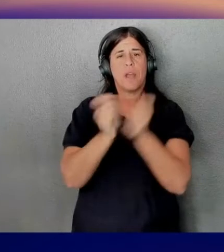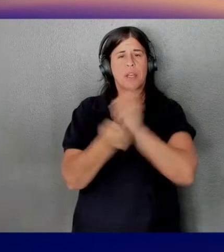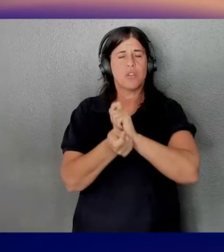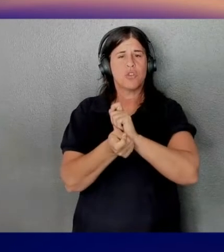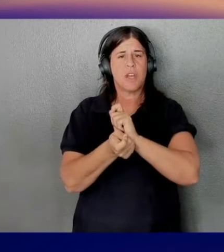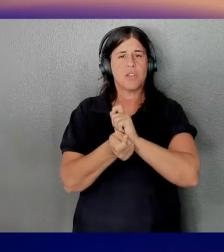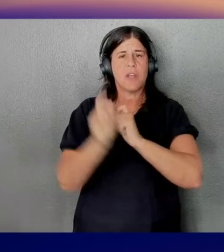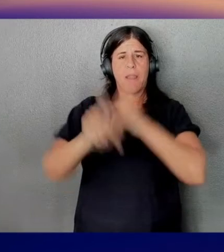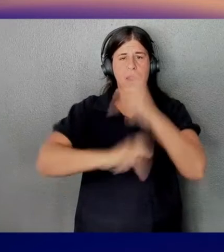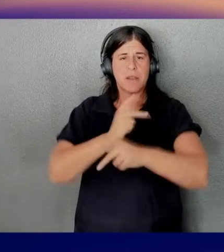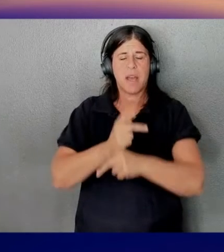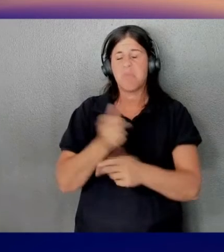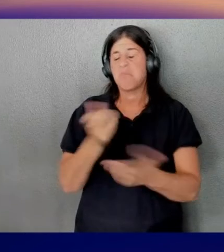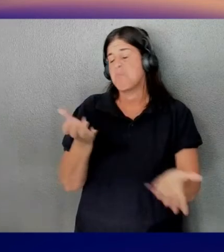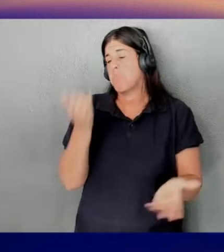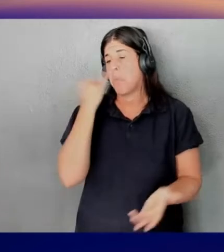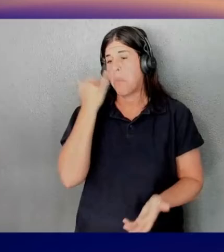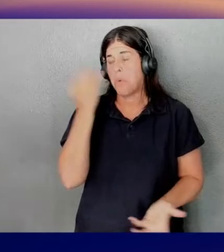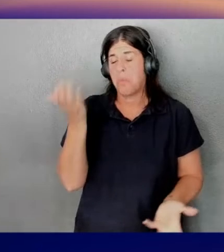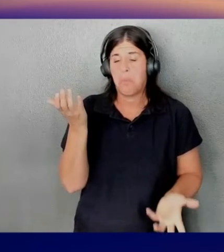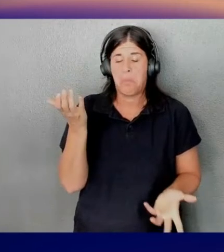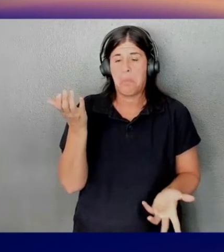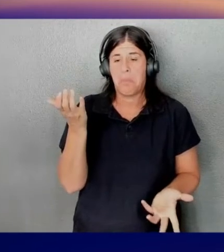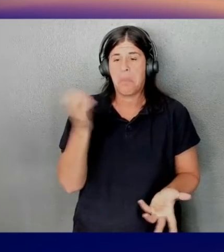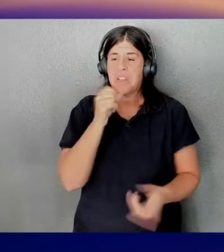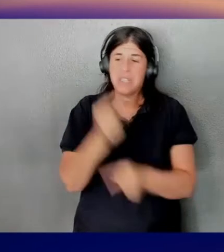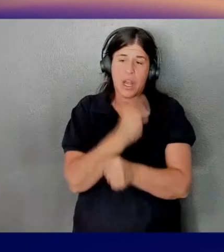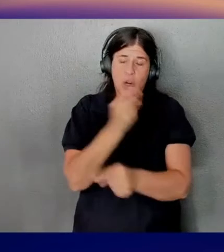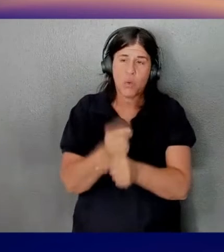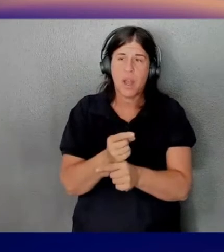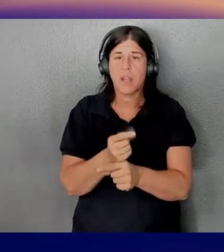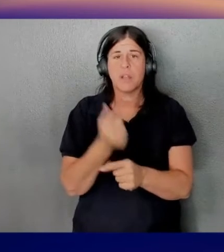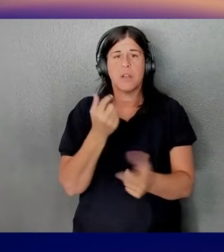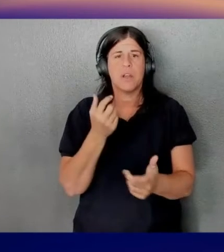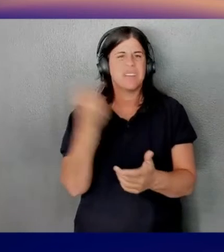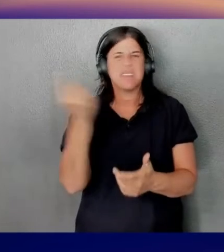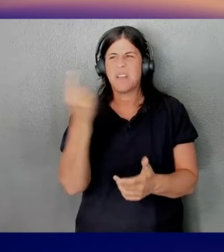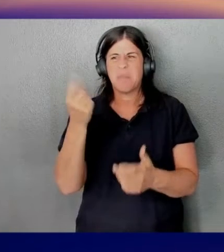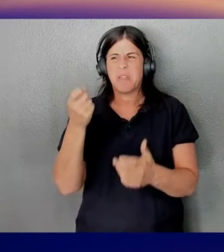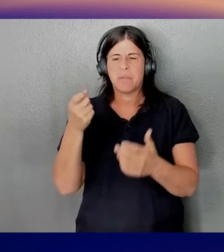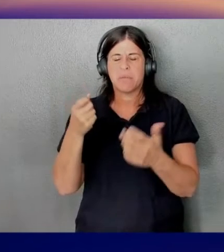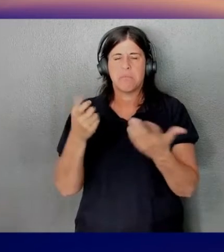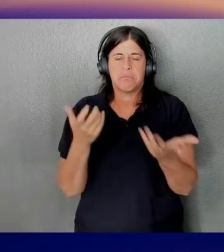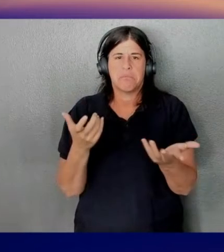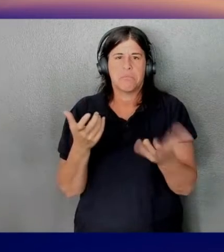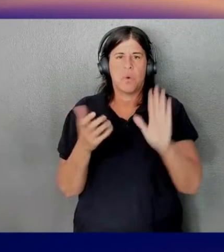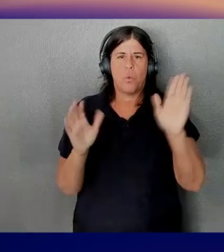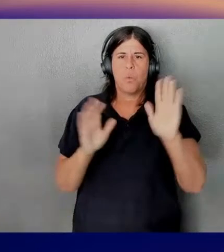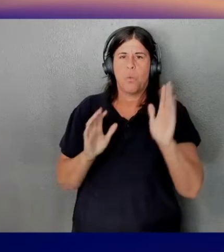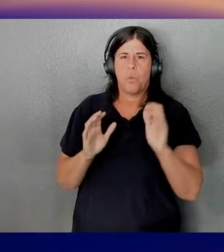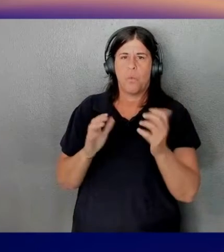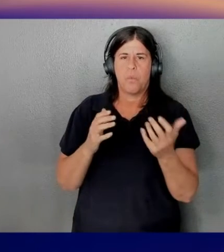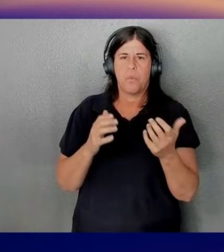for some reason it's incorrect, but or there's something else. Wait, Another prediction I want to do. When You say three category prediction,